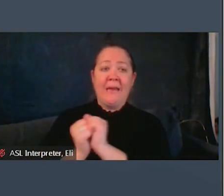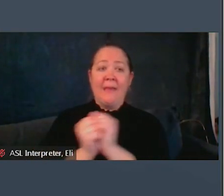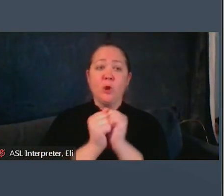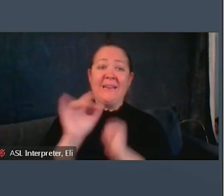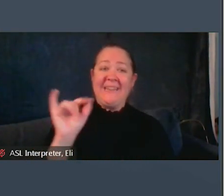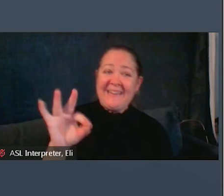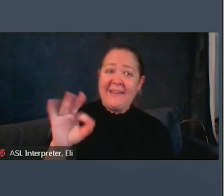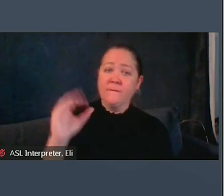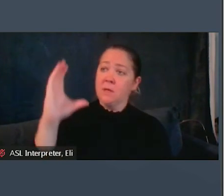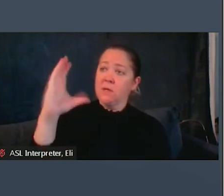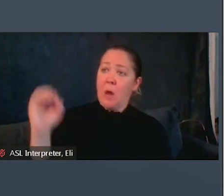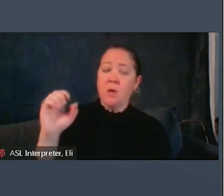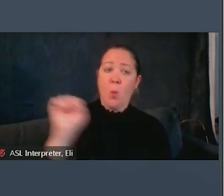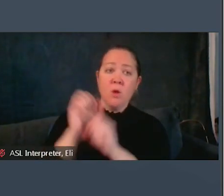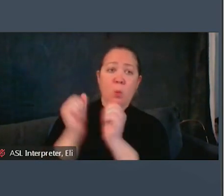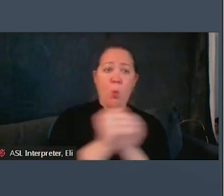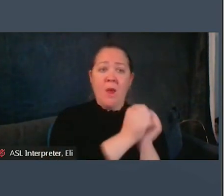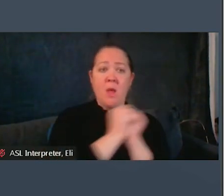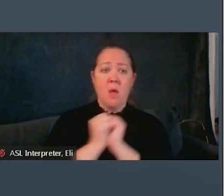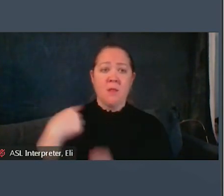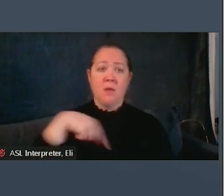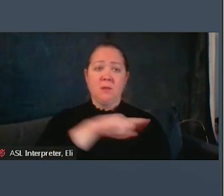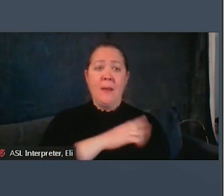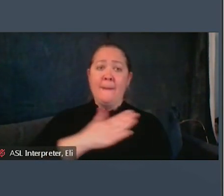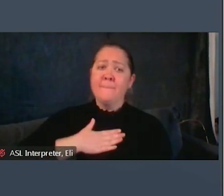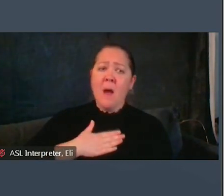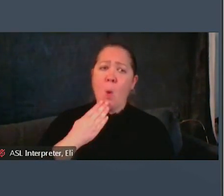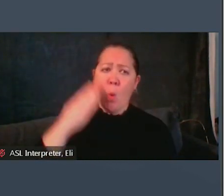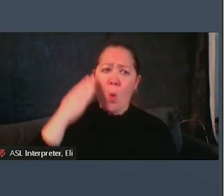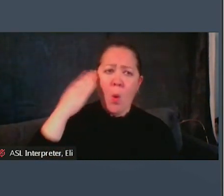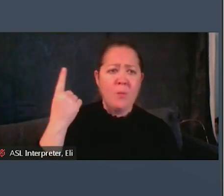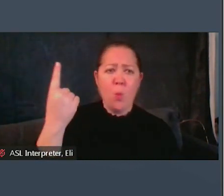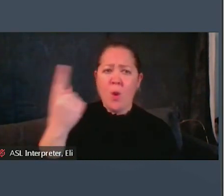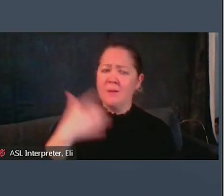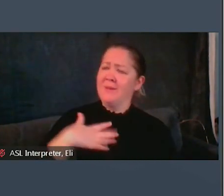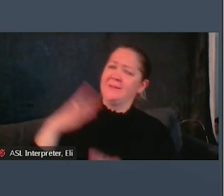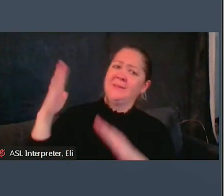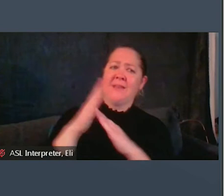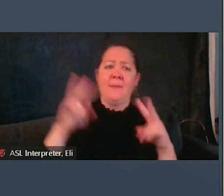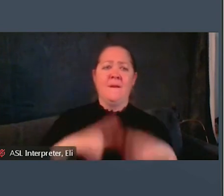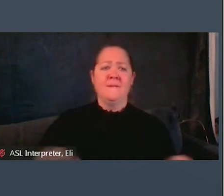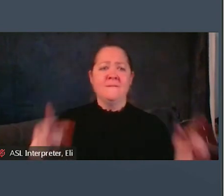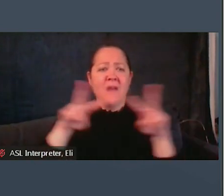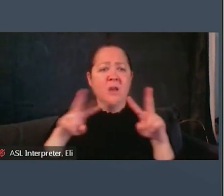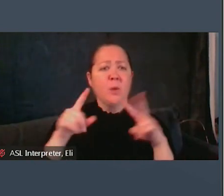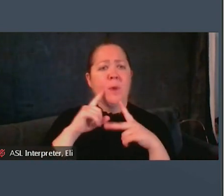my home through one of my most valuable assets, I've worked hard at being able to secure and afford such a property.